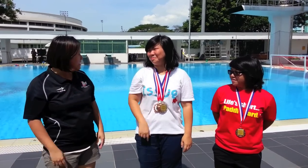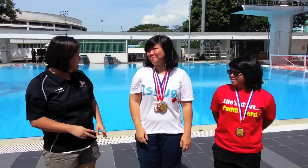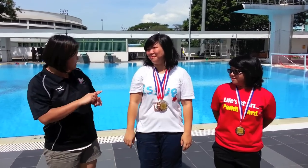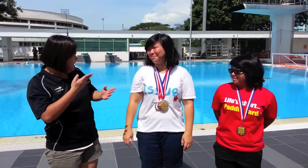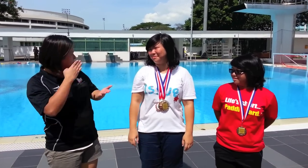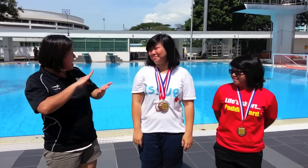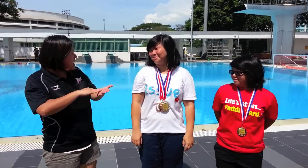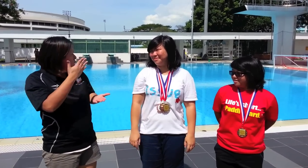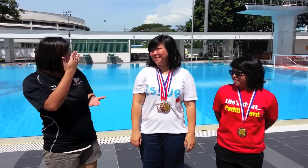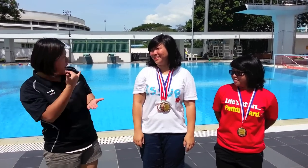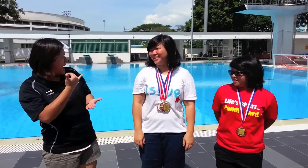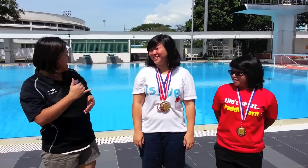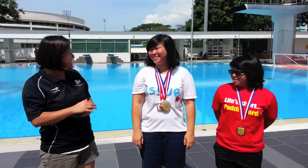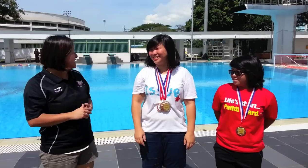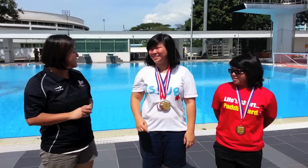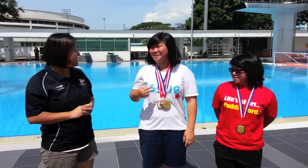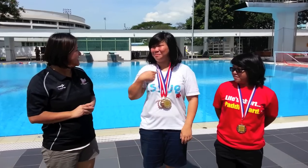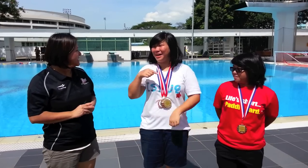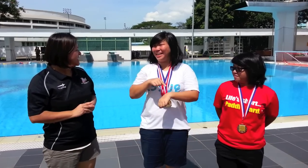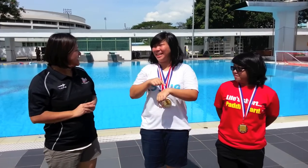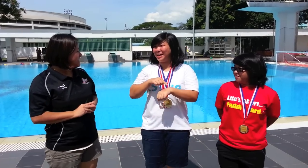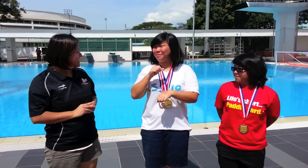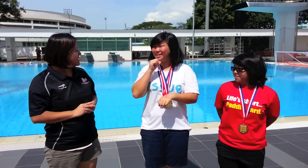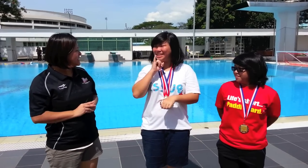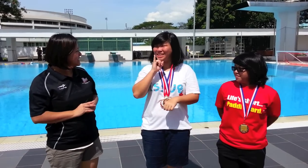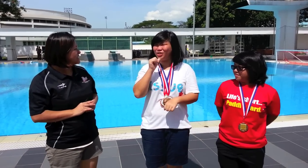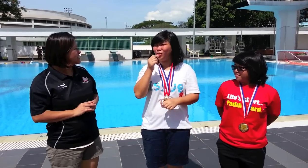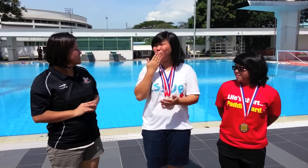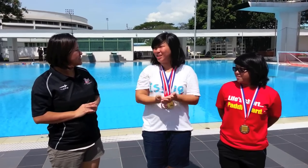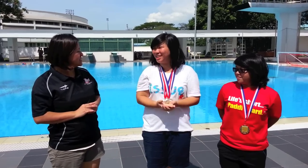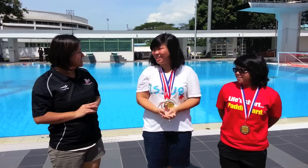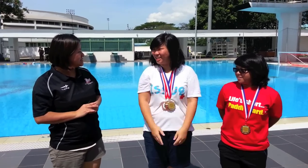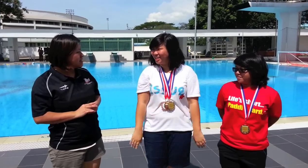Very bad? Why? My timing is not good.